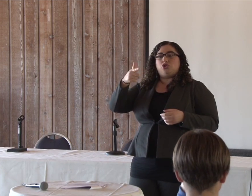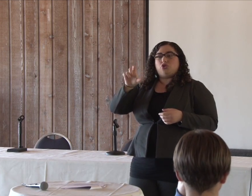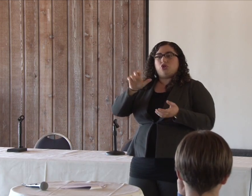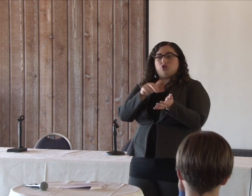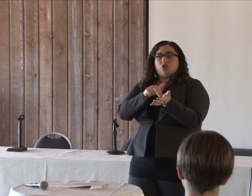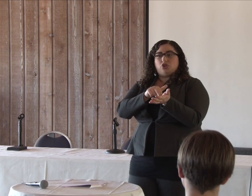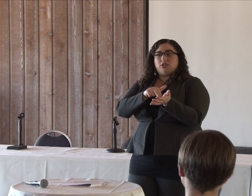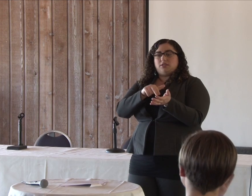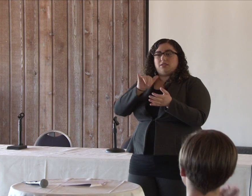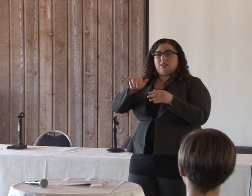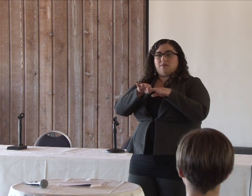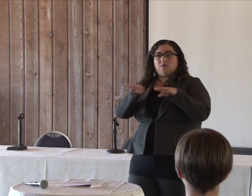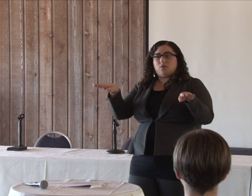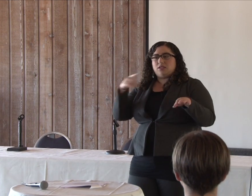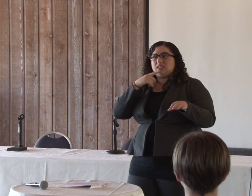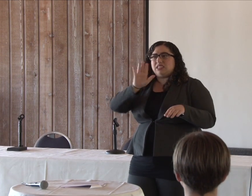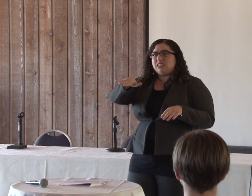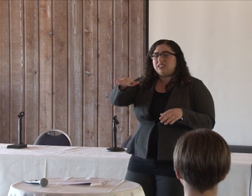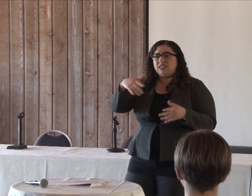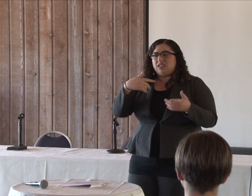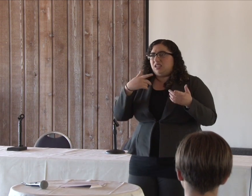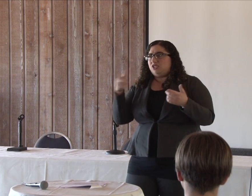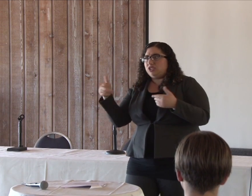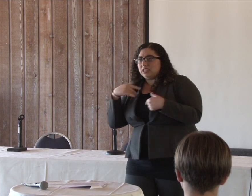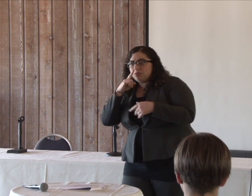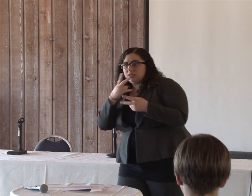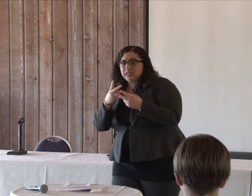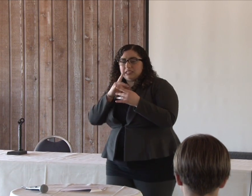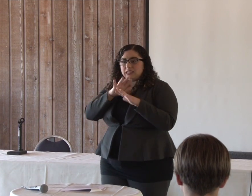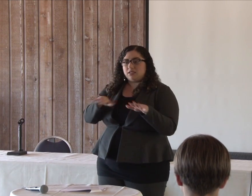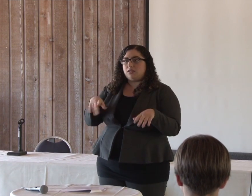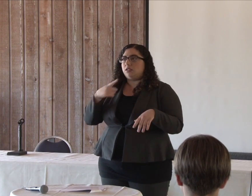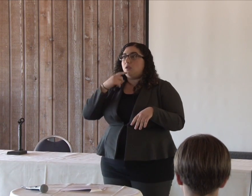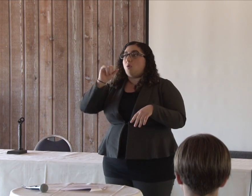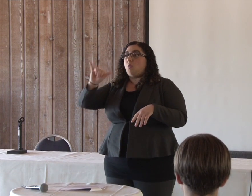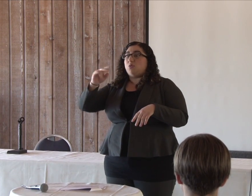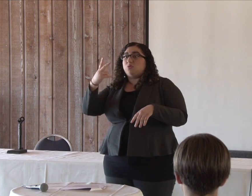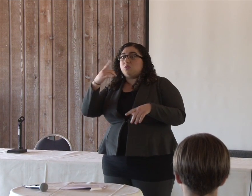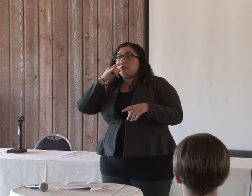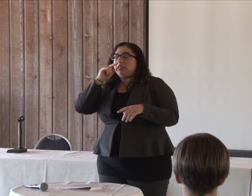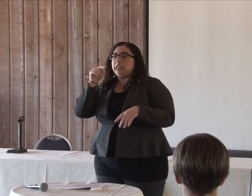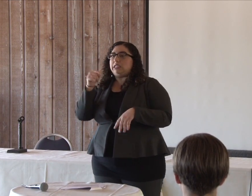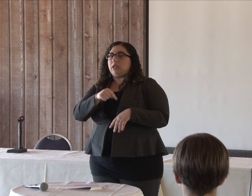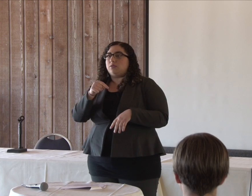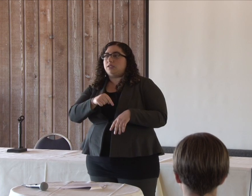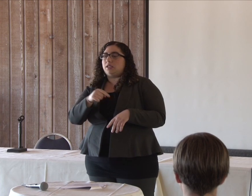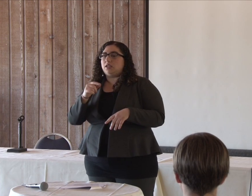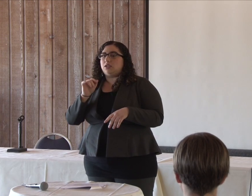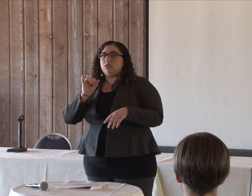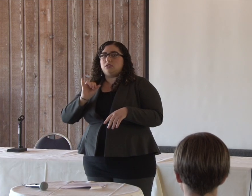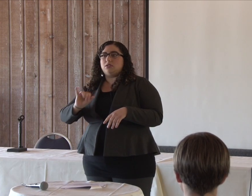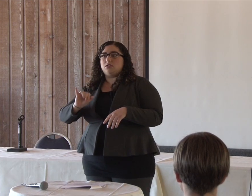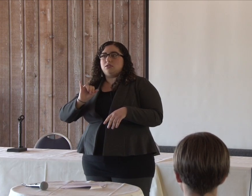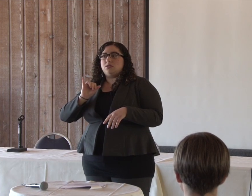And so she said I did have two kids and the interpreter is going to the charge nurse. I'm saying hey where are the children? I am interpreting for her. She's saying